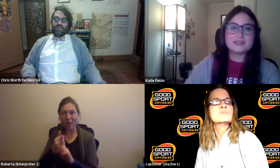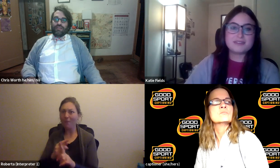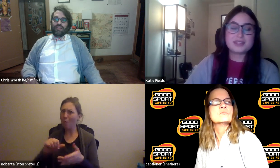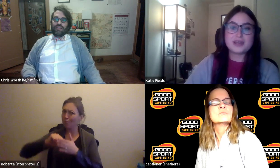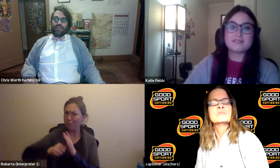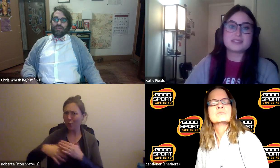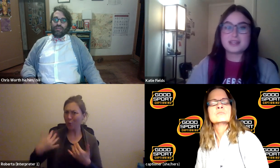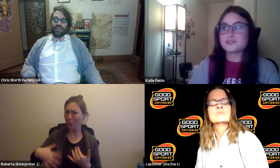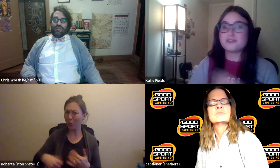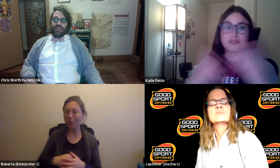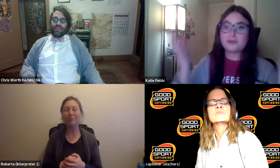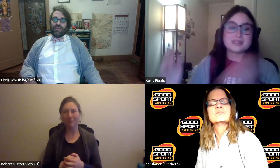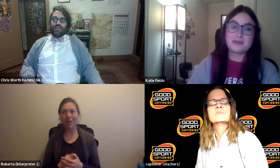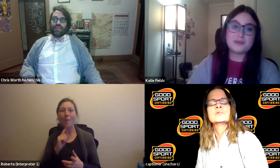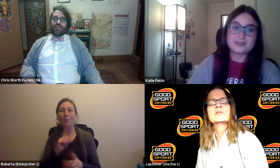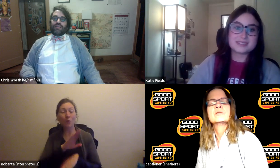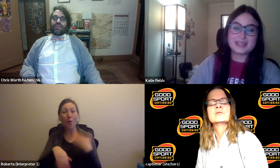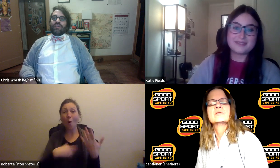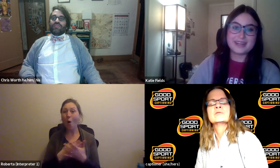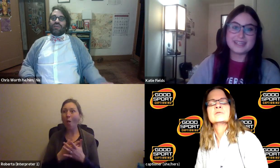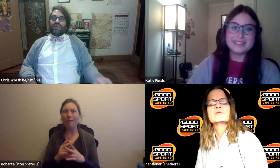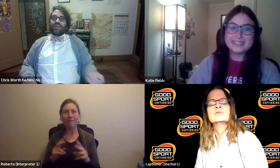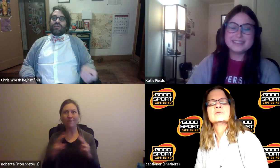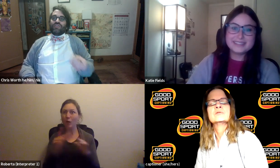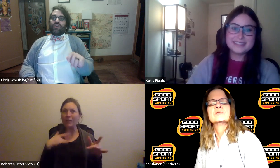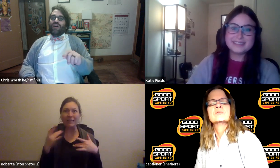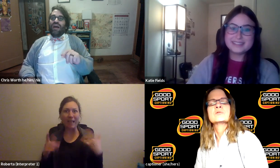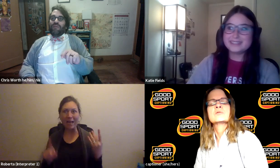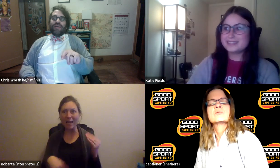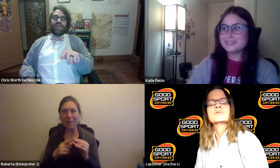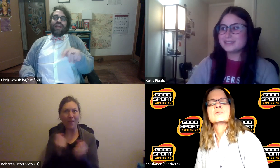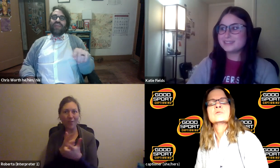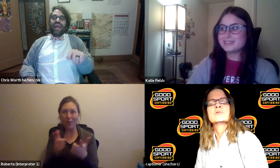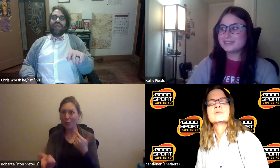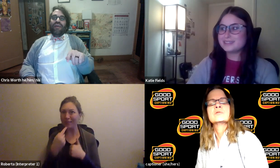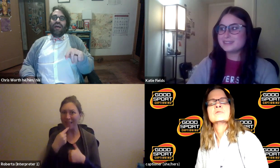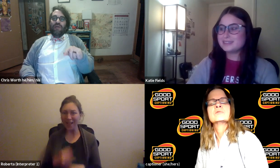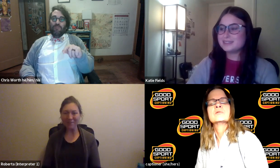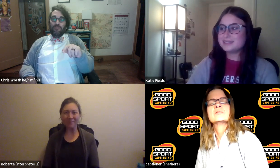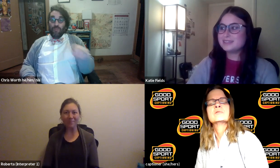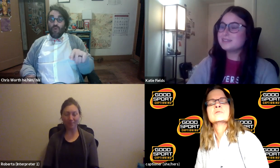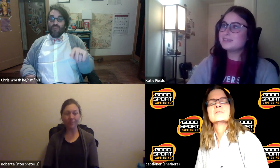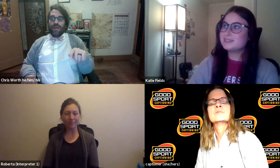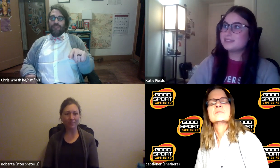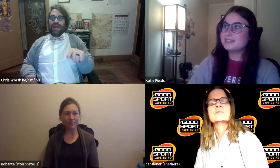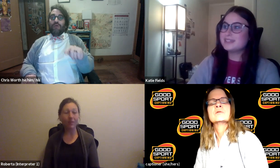everything you have to say so the floor is now yours, take it away >> Not to add more to my bio,